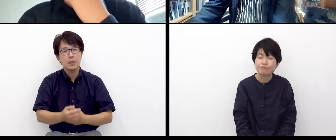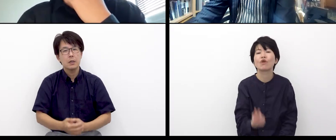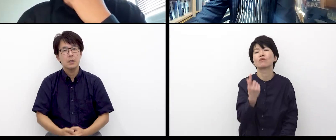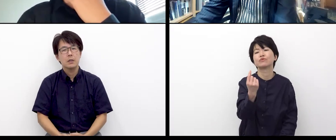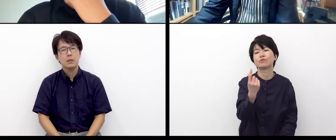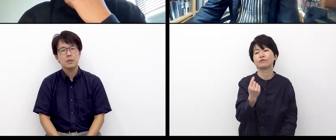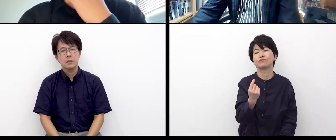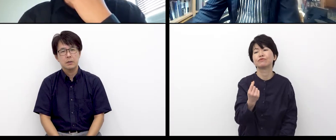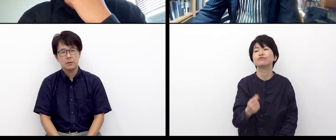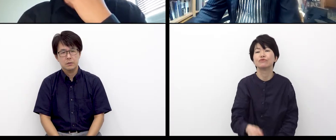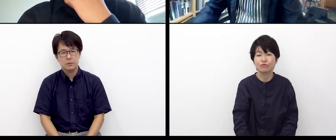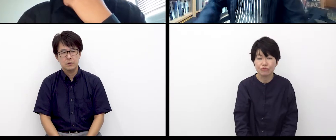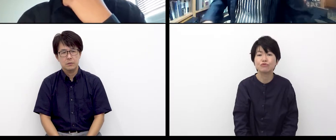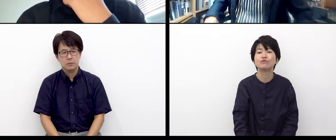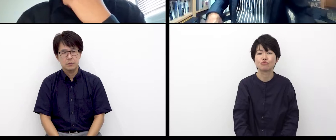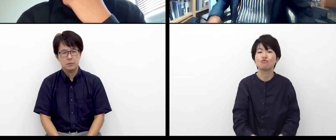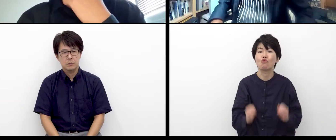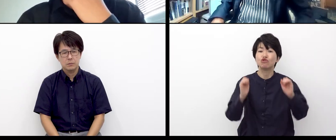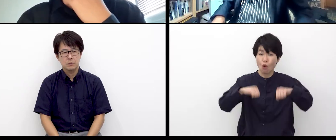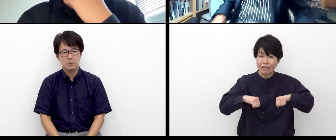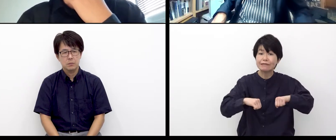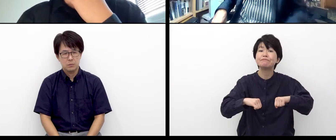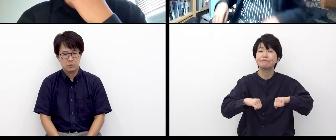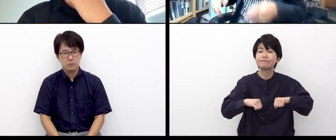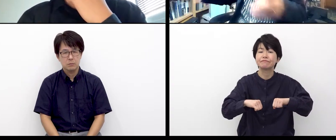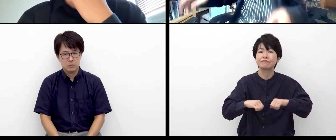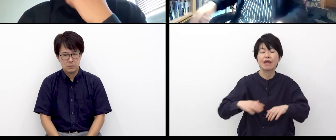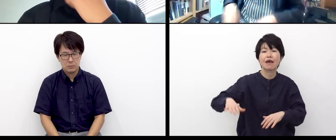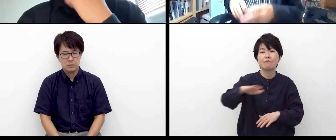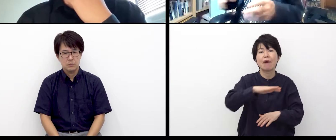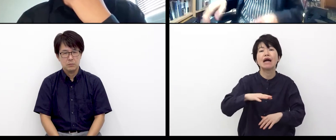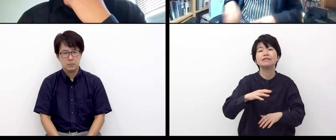Acceptance. Once they are accepted,